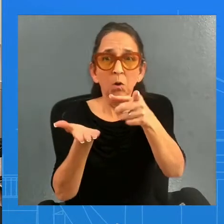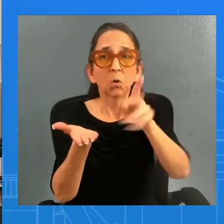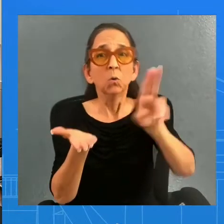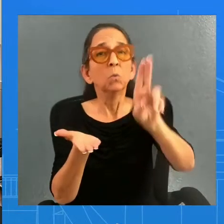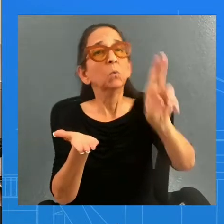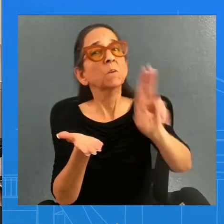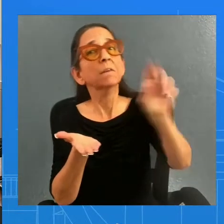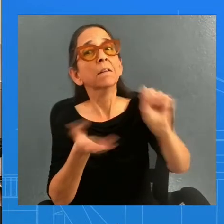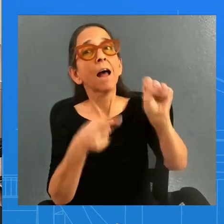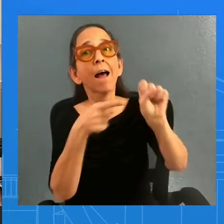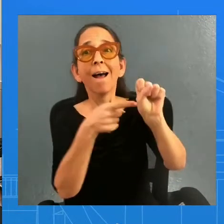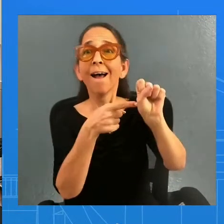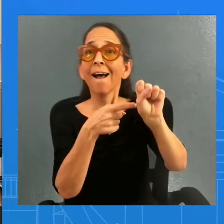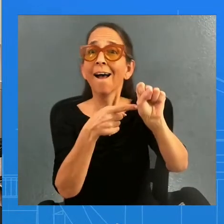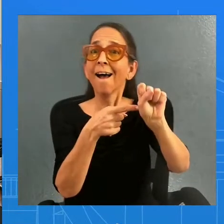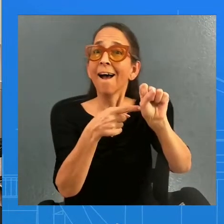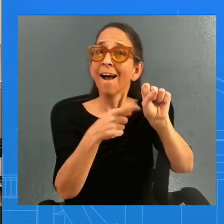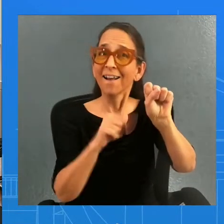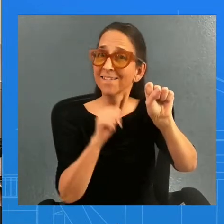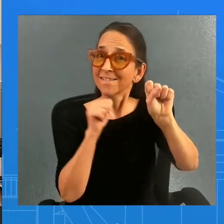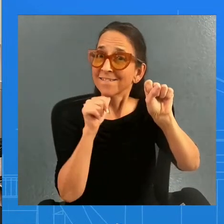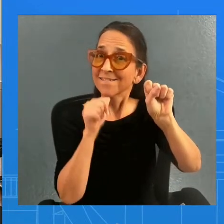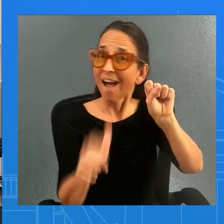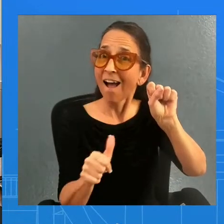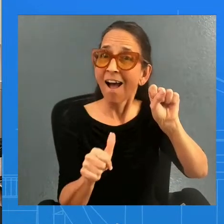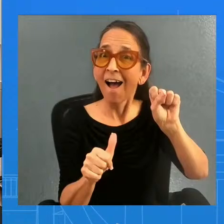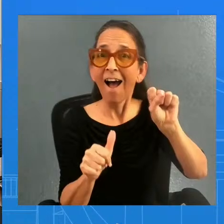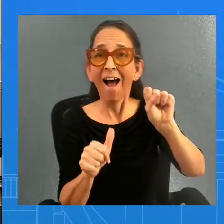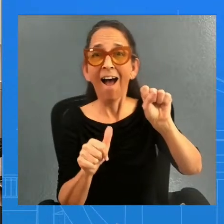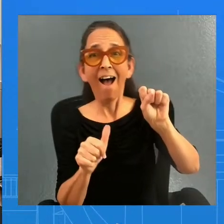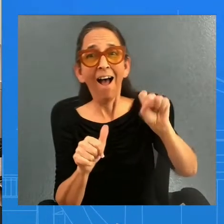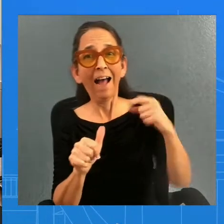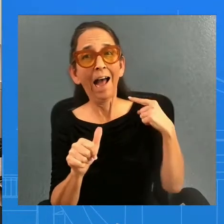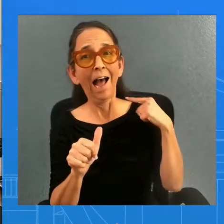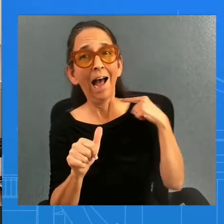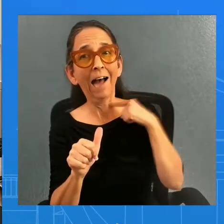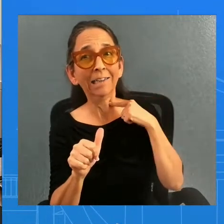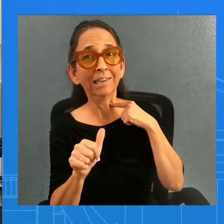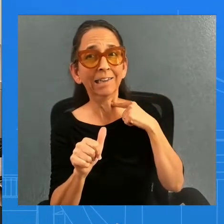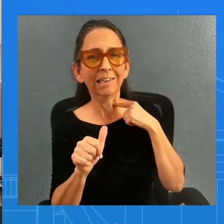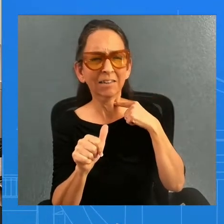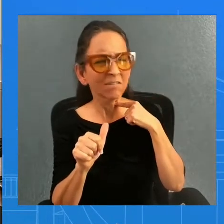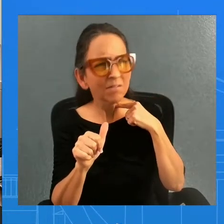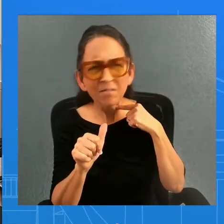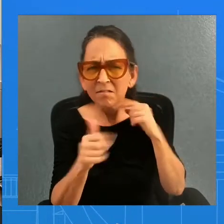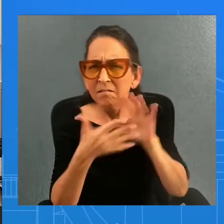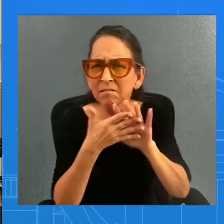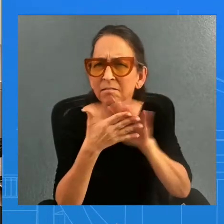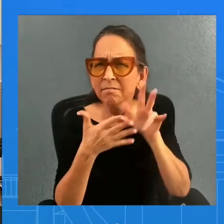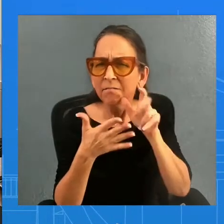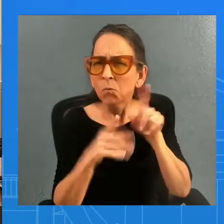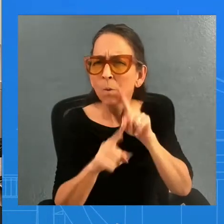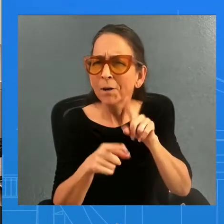So, what is your assessment of intelligence cooperation with allies at this -- Mr. Kirby: What --